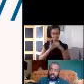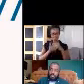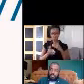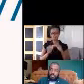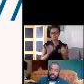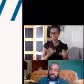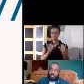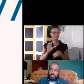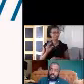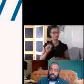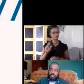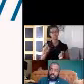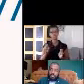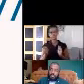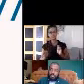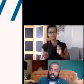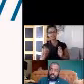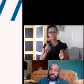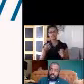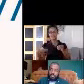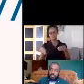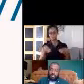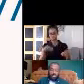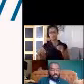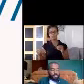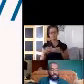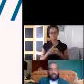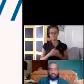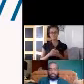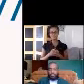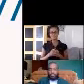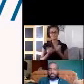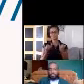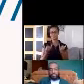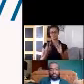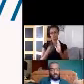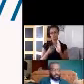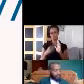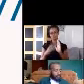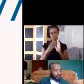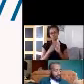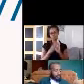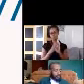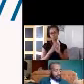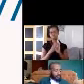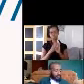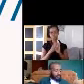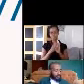process is a process of change that involves nonlinear abrupt phase transitions as systems,